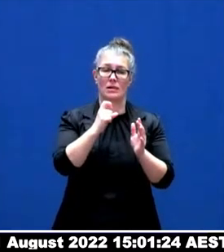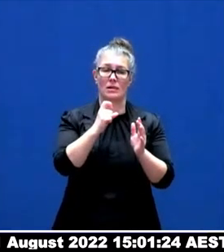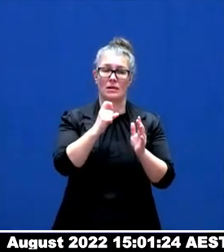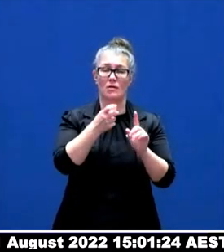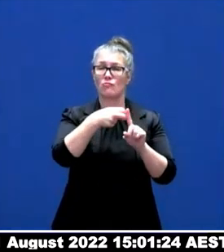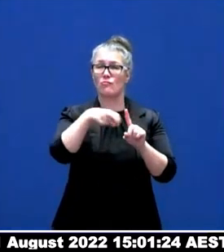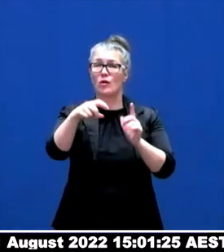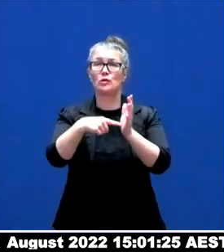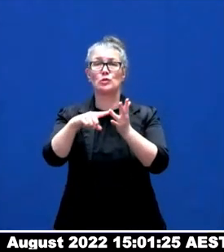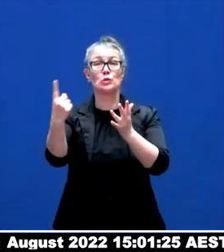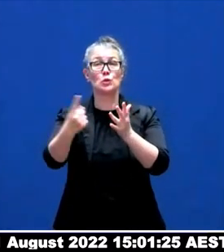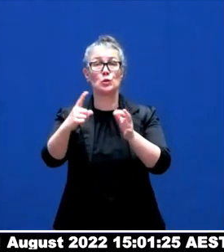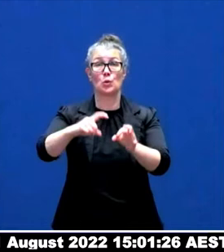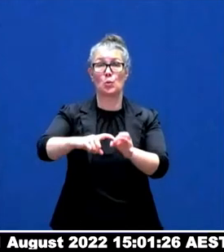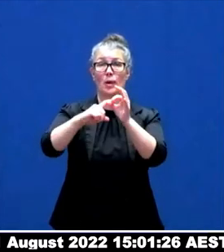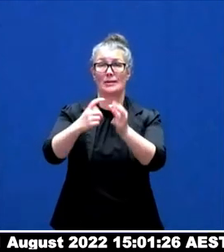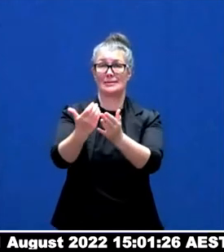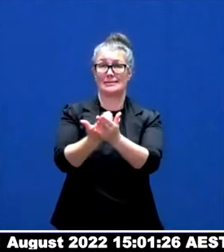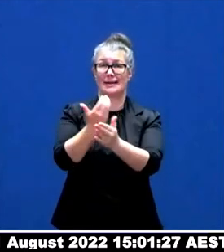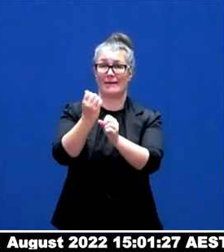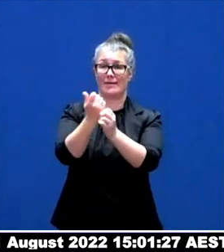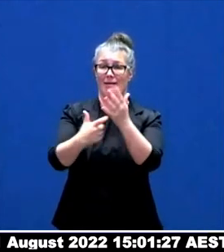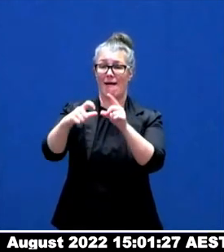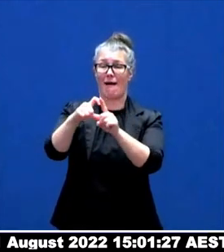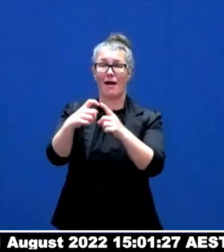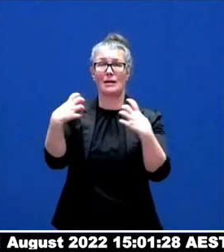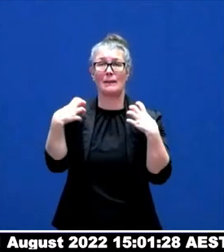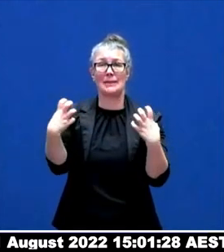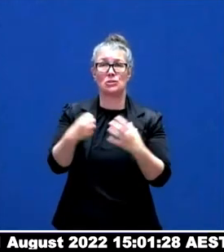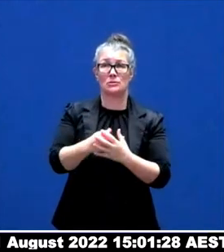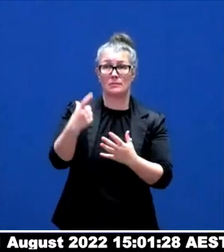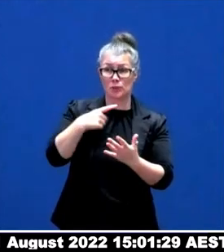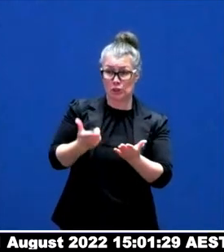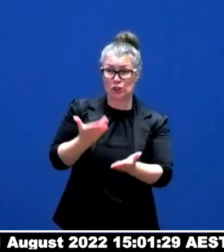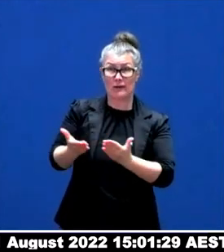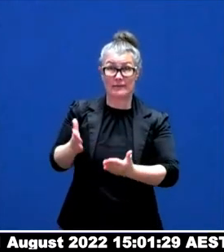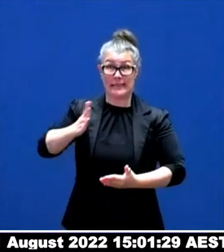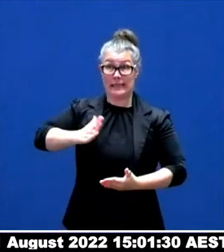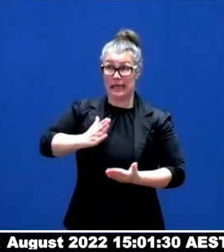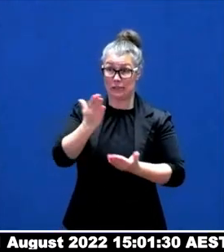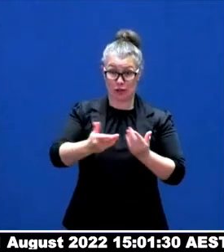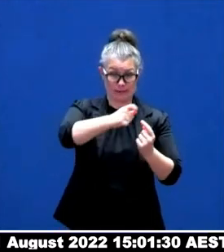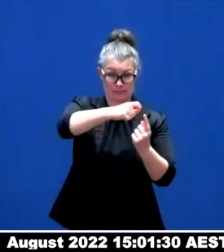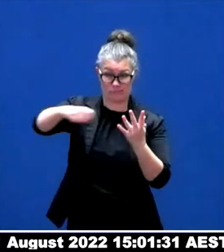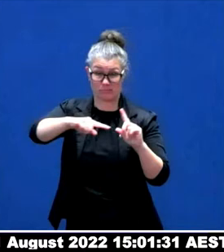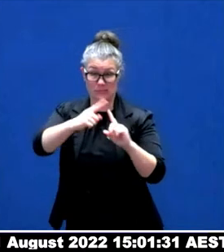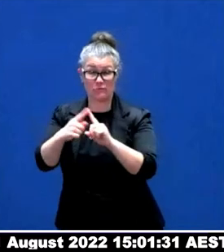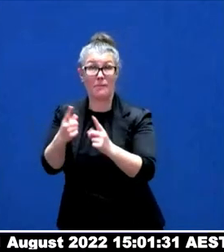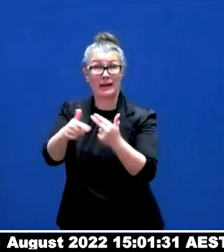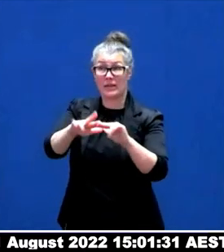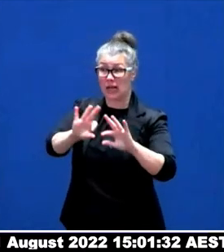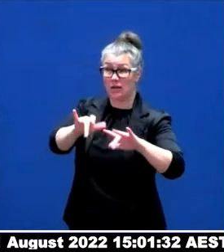Commission because of services - much needed services not being provided to participants.